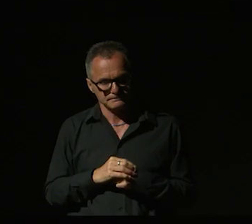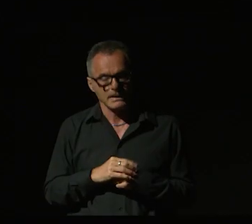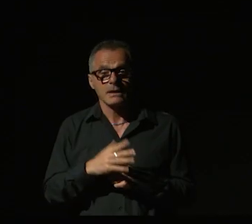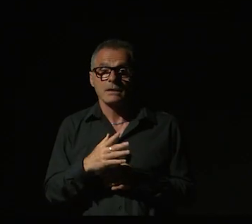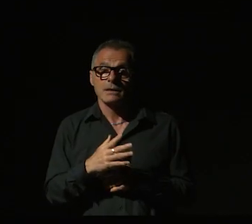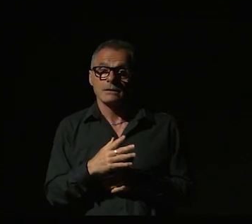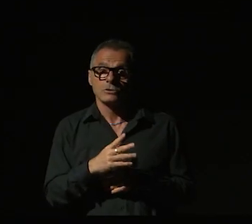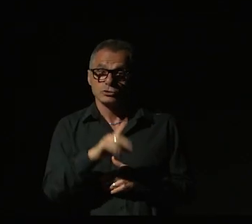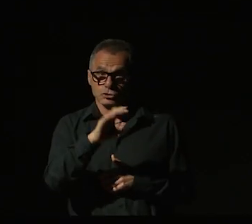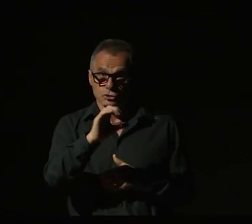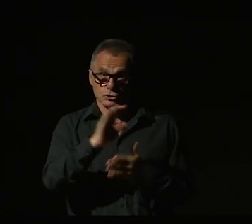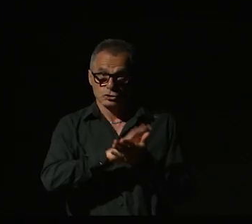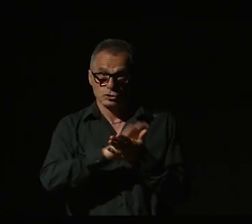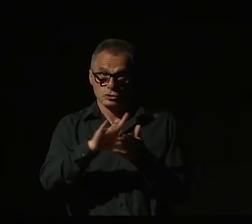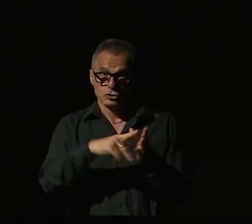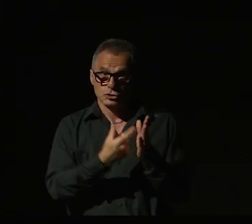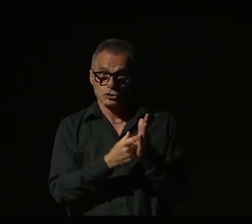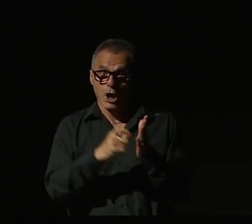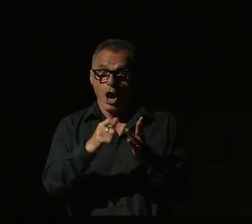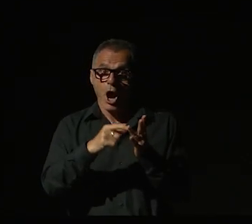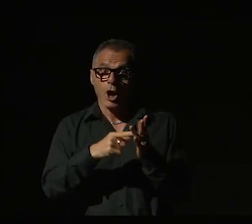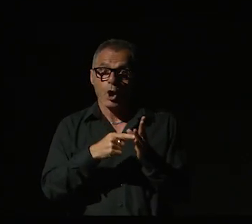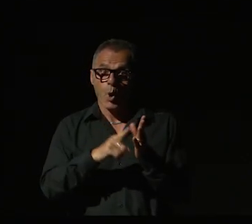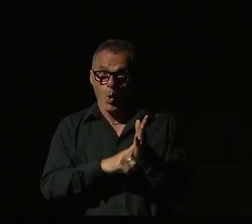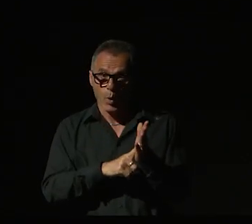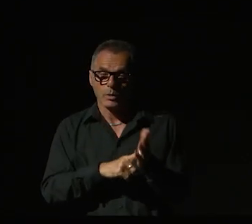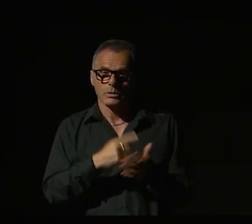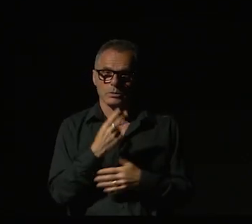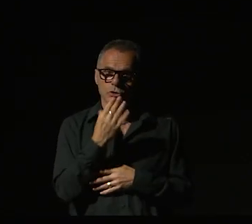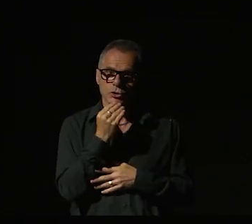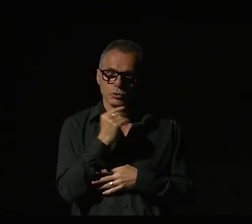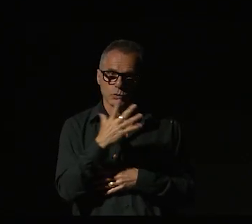and white chalk on multiple sheets of paper joined together